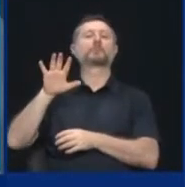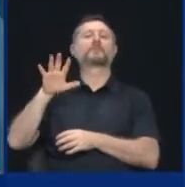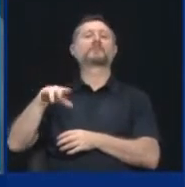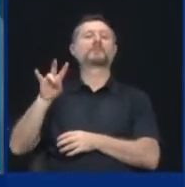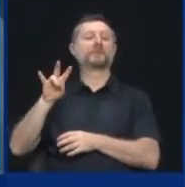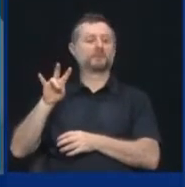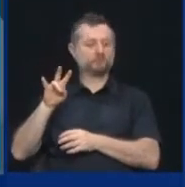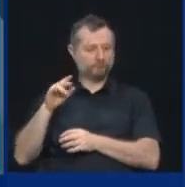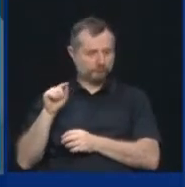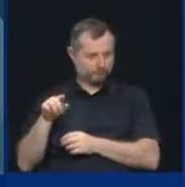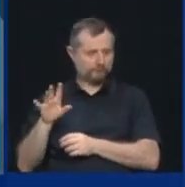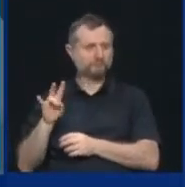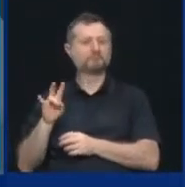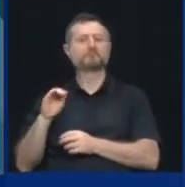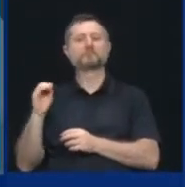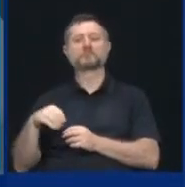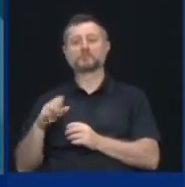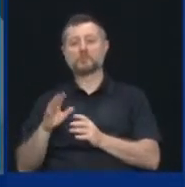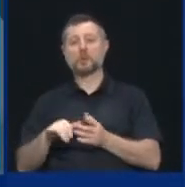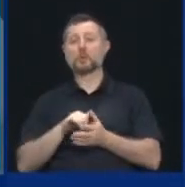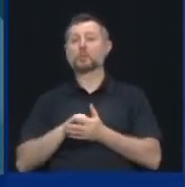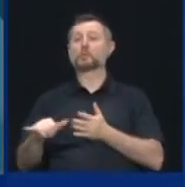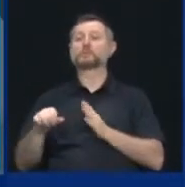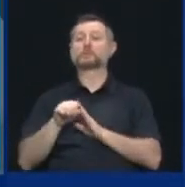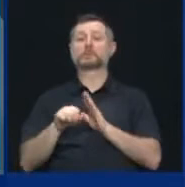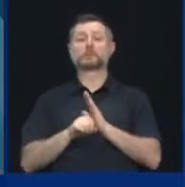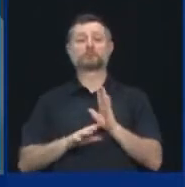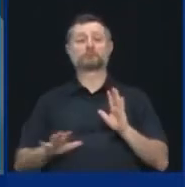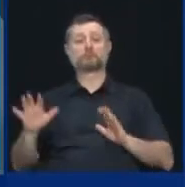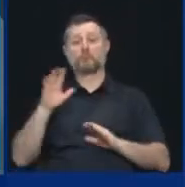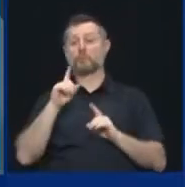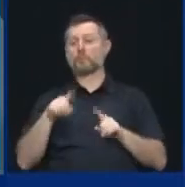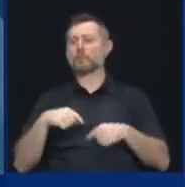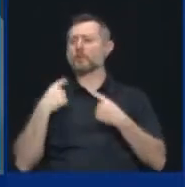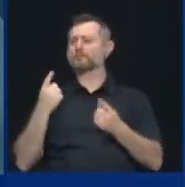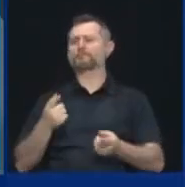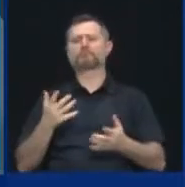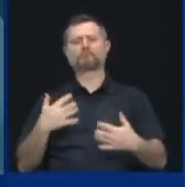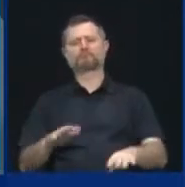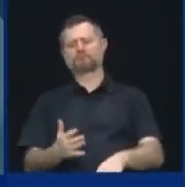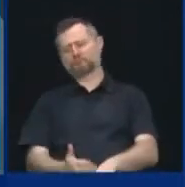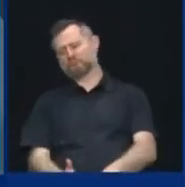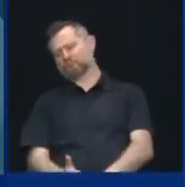NEW YORK CITY, THE BRONX, .57. HAS THE HIGHEST.